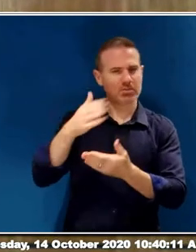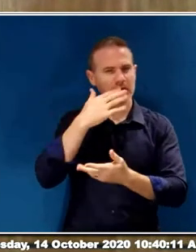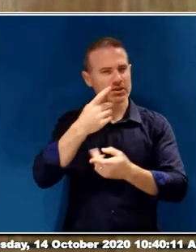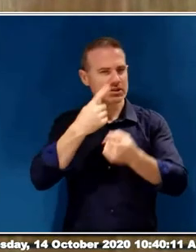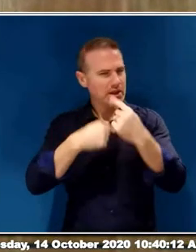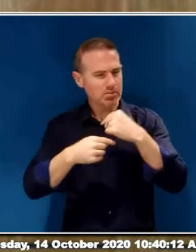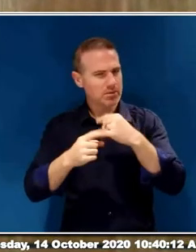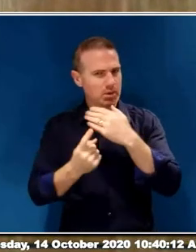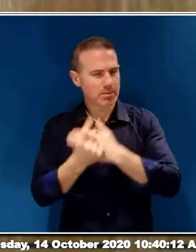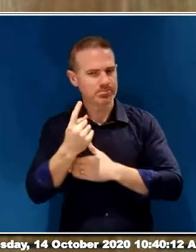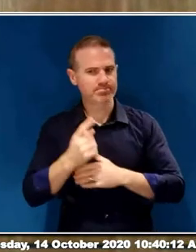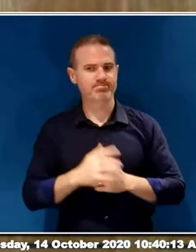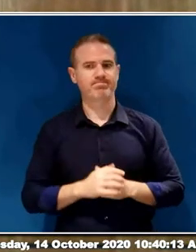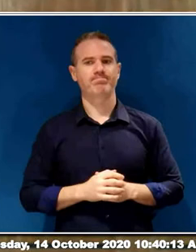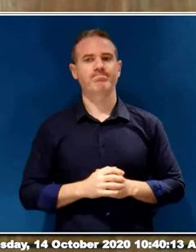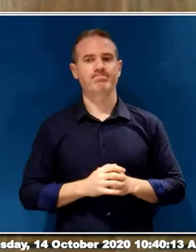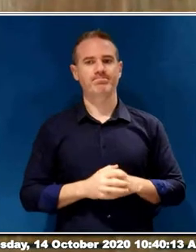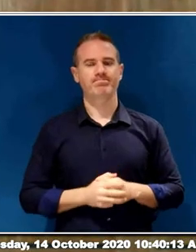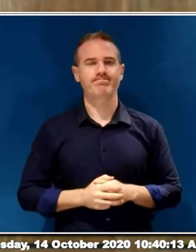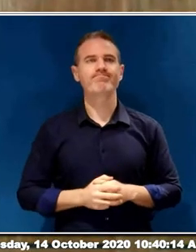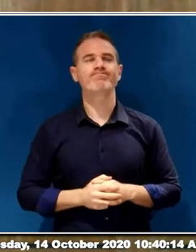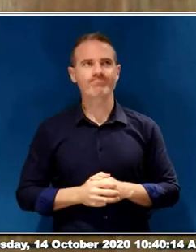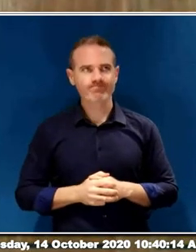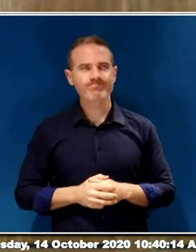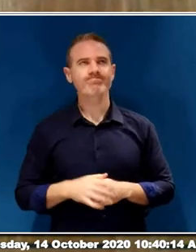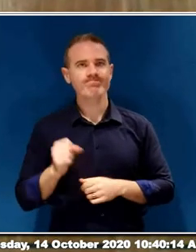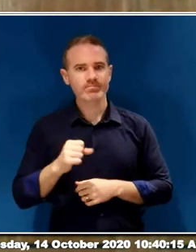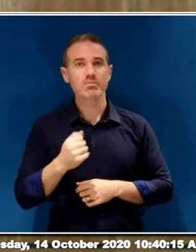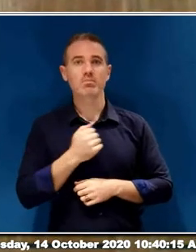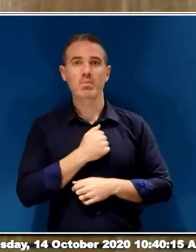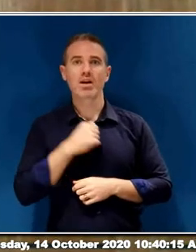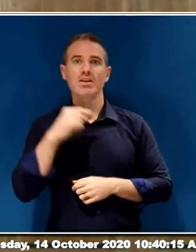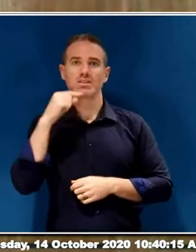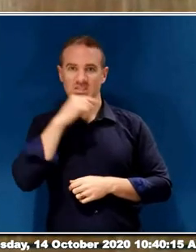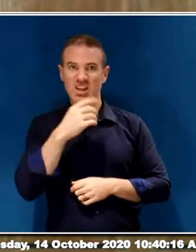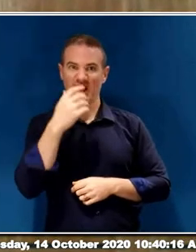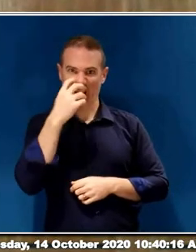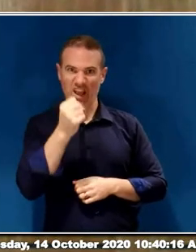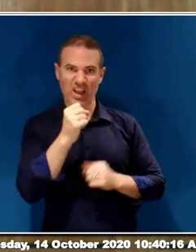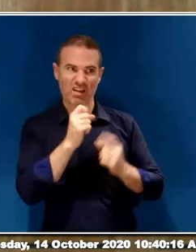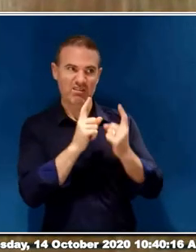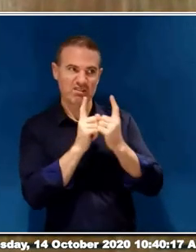So Kobe had been involved in a physical altercation which was very unusual.